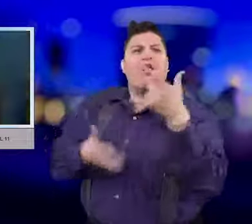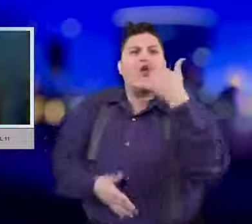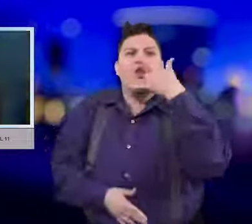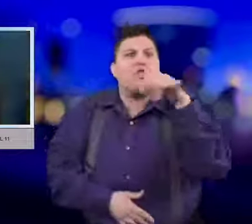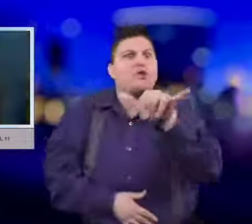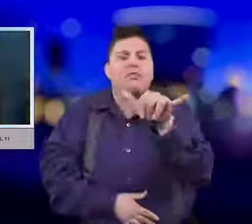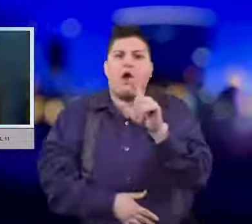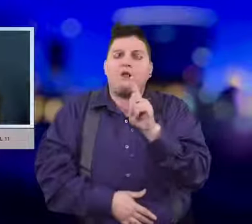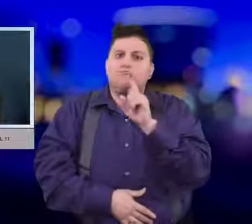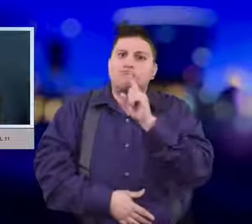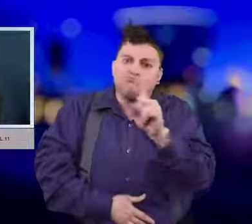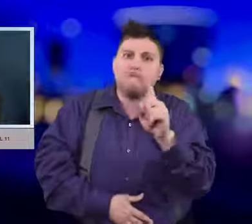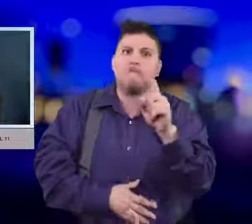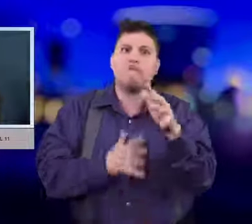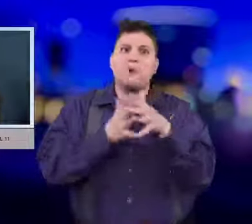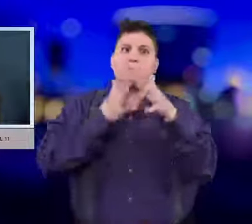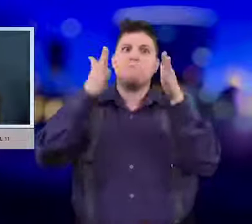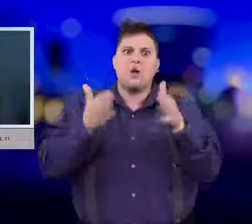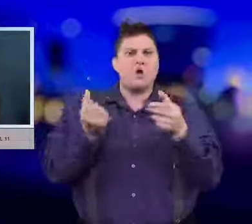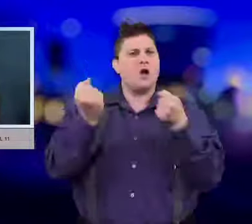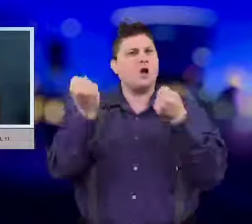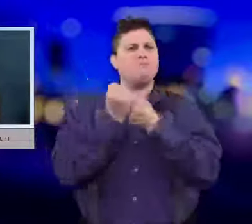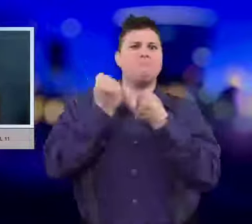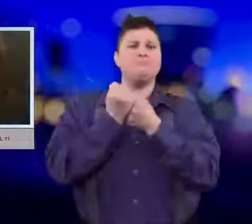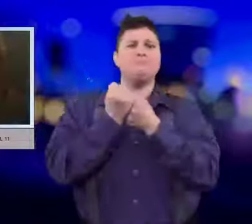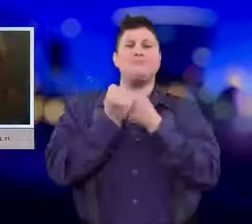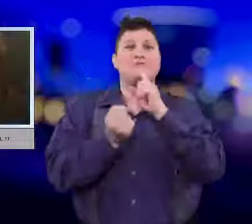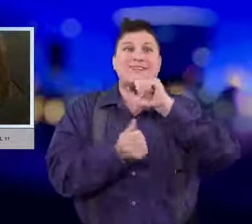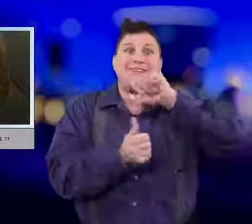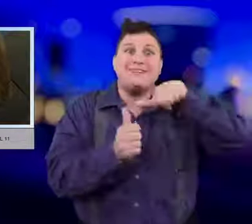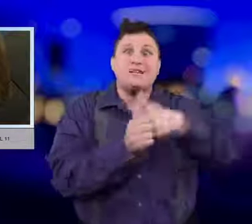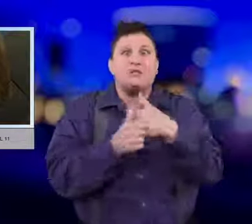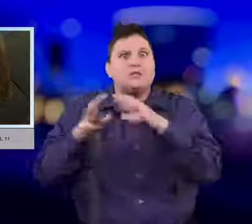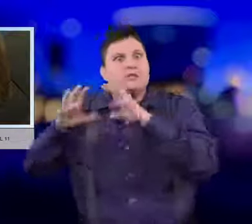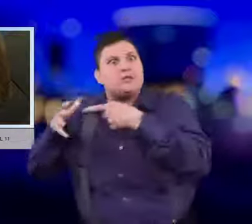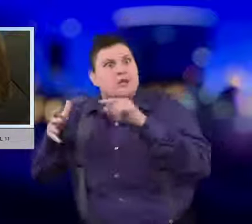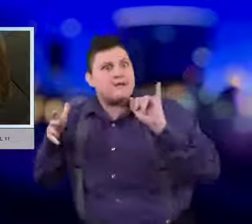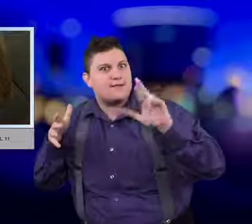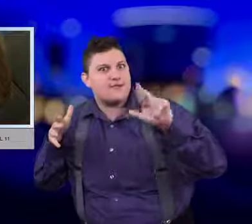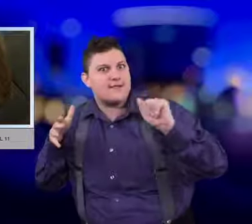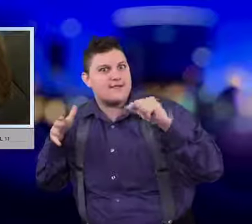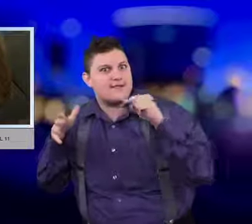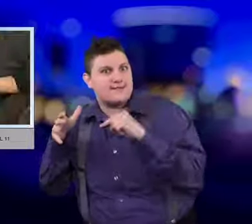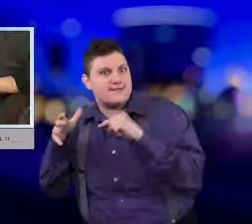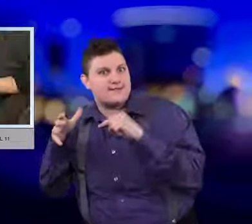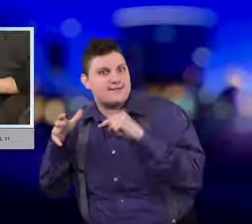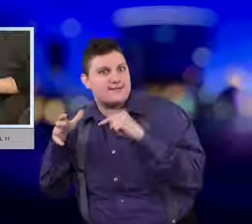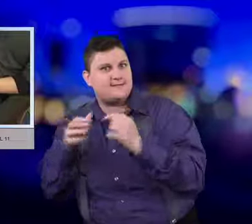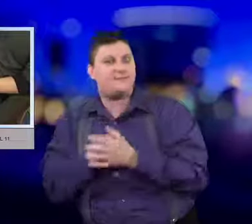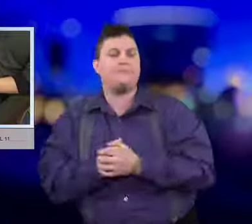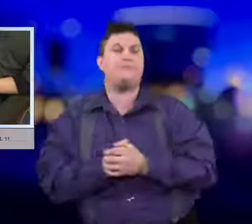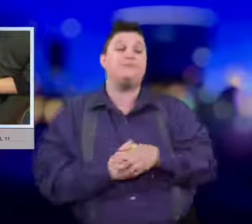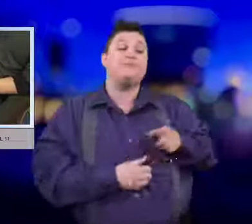The pages were designed to look like they were by authentic American activists.